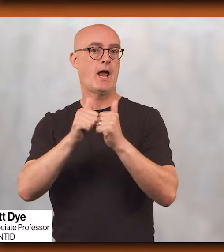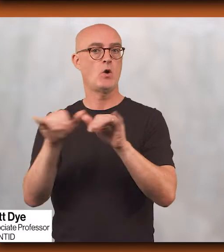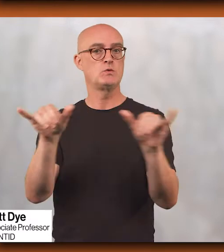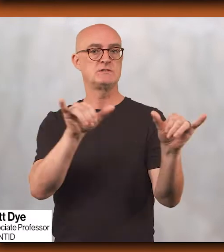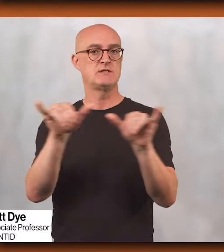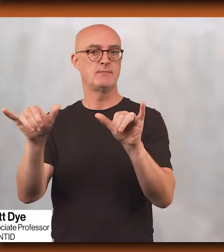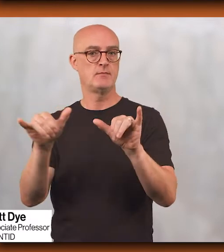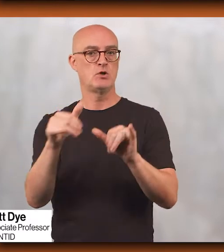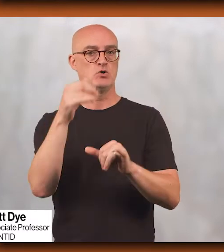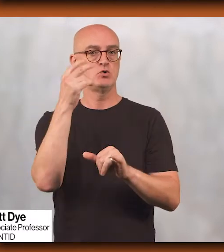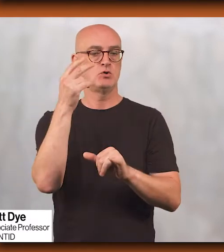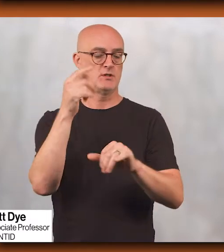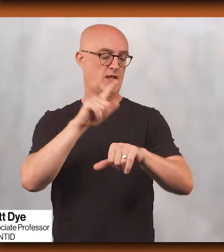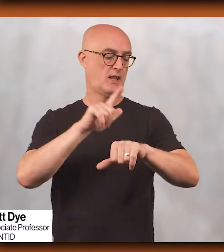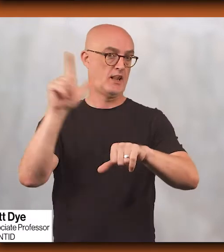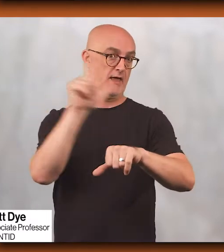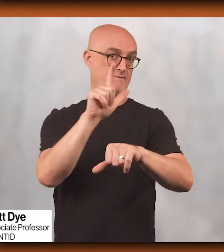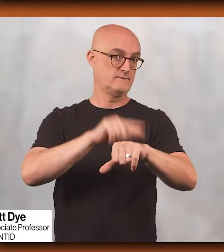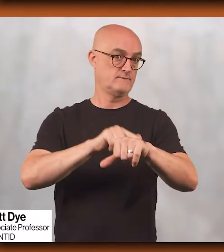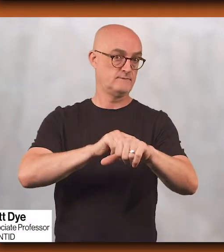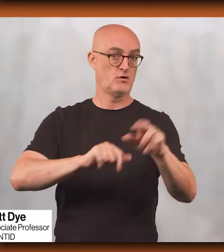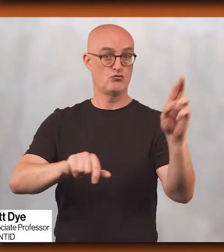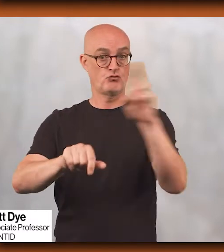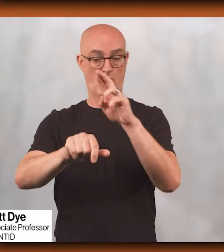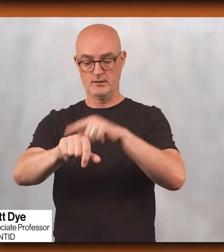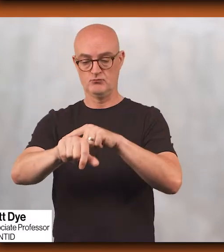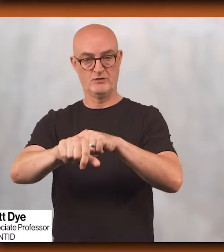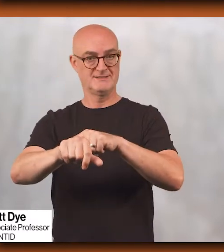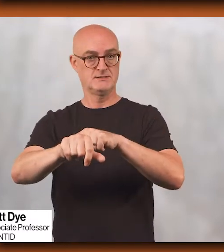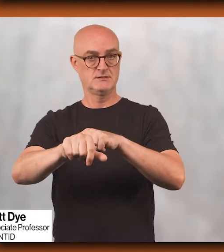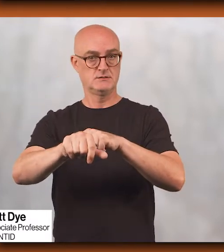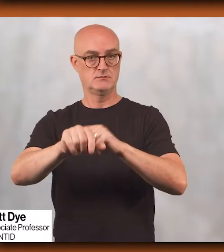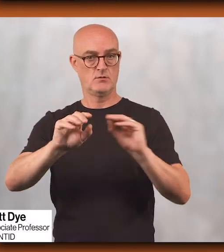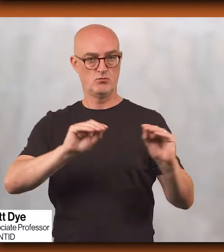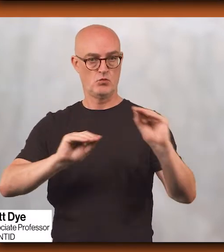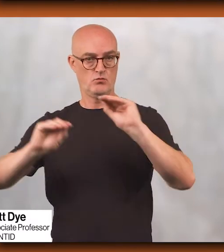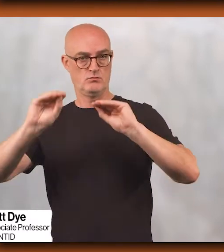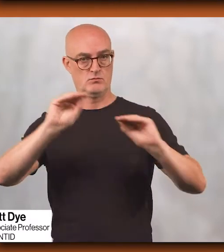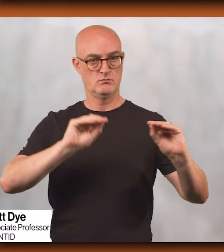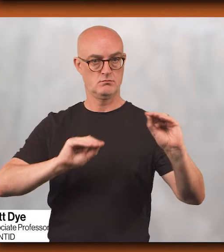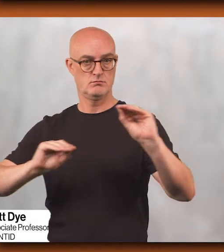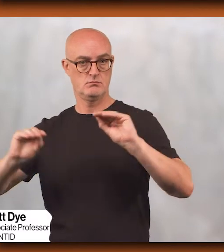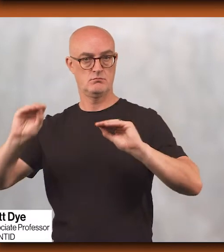To compute this, we first need to align the two trajectories in space